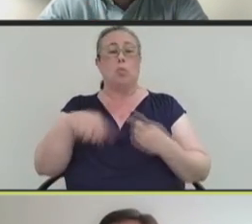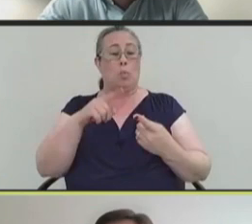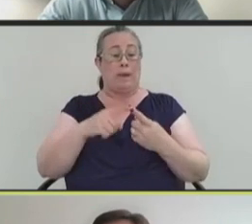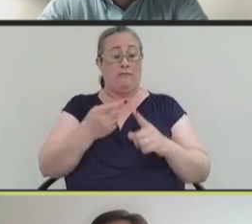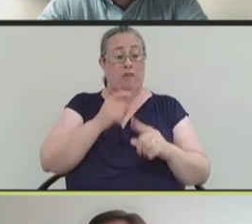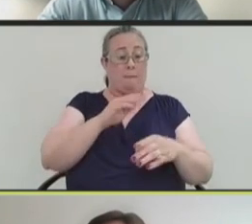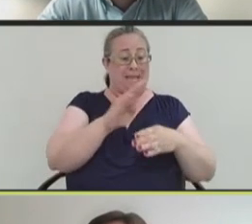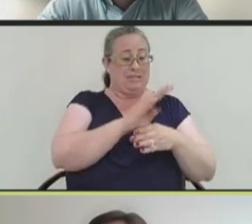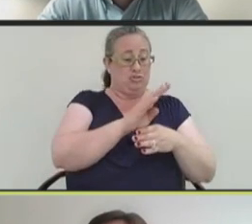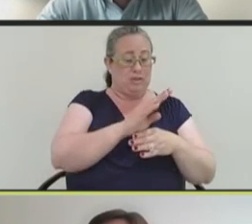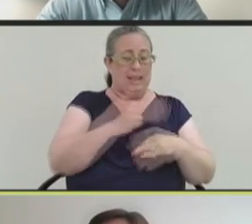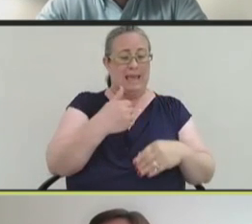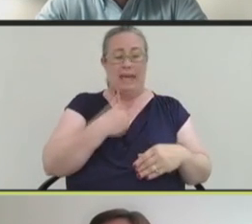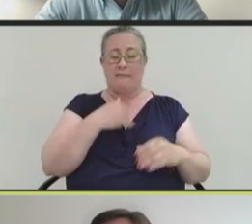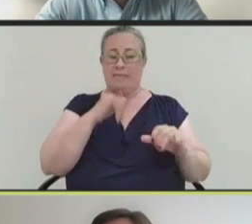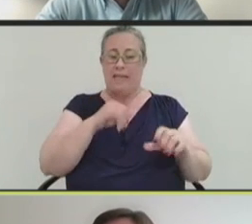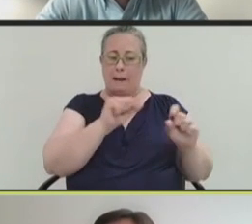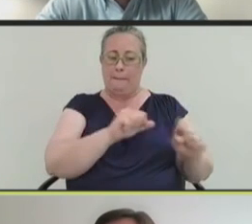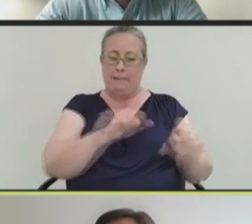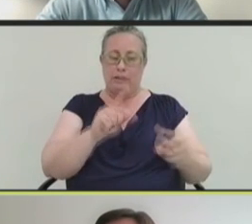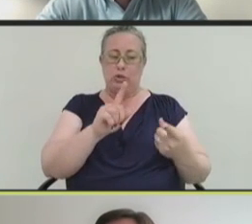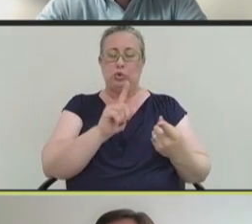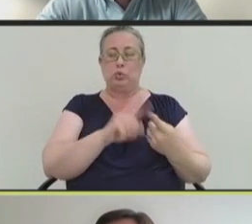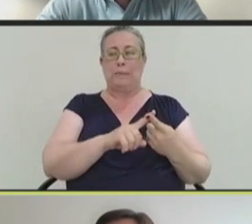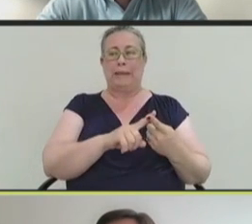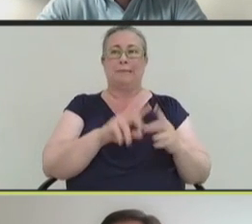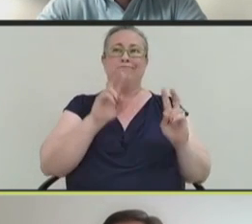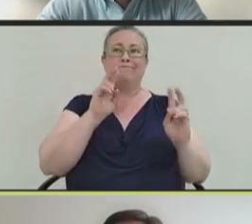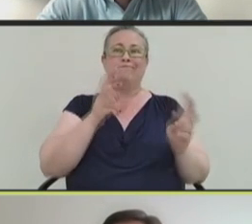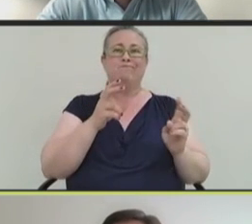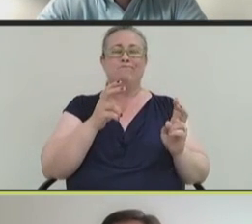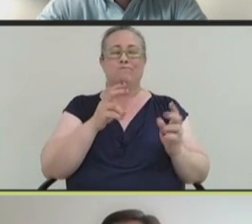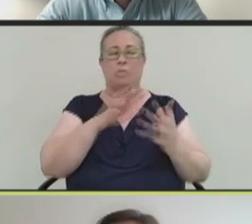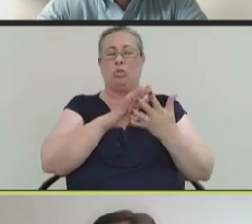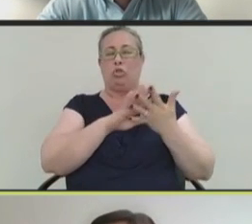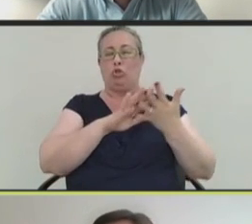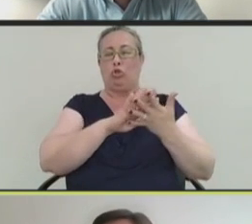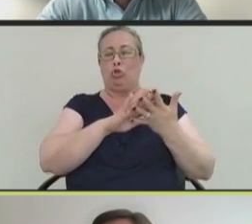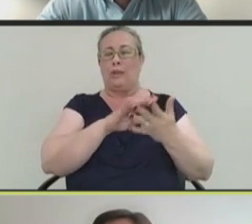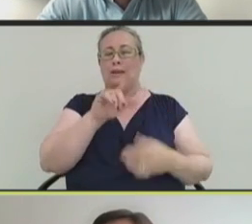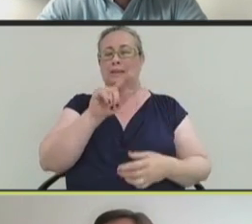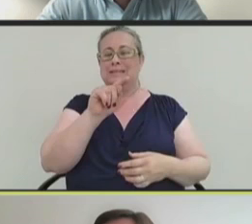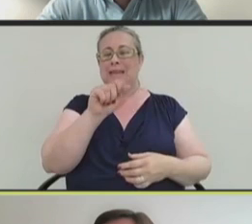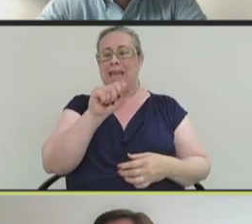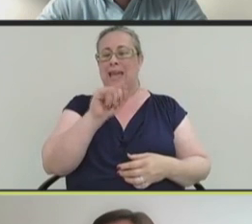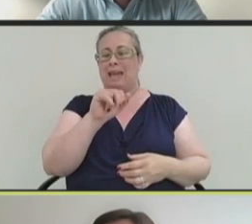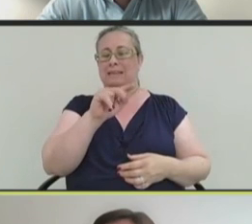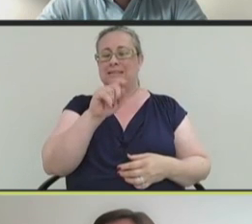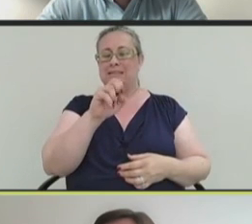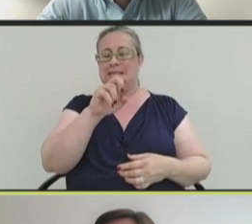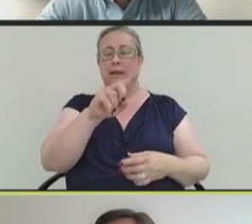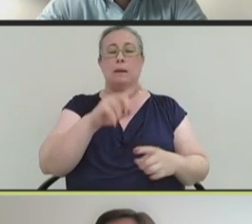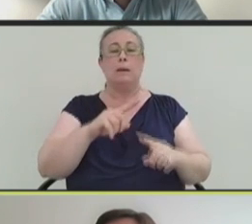it has that ability to be tainted. So, I think probably it needs to come from the regulators